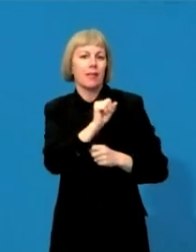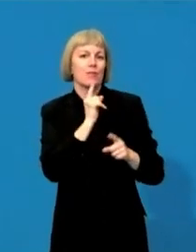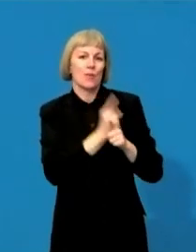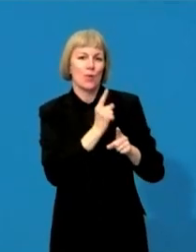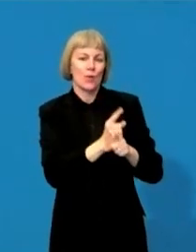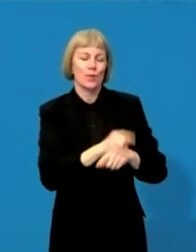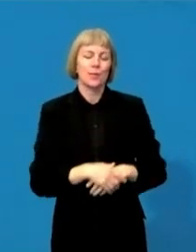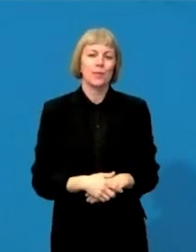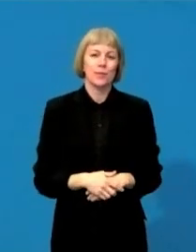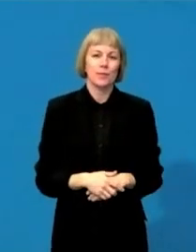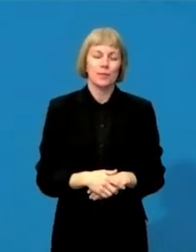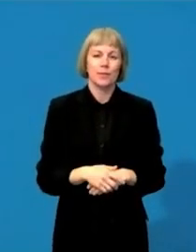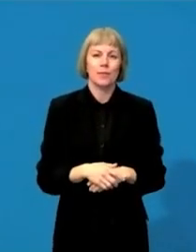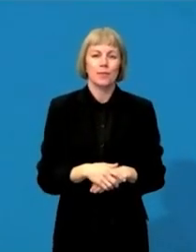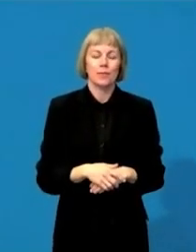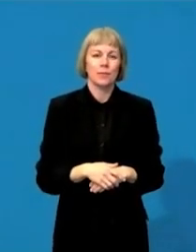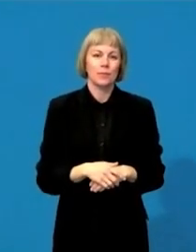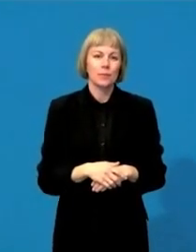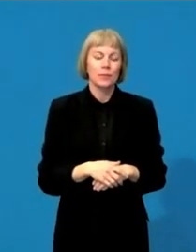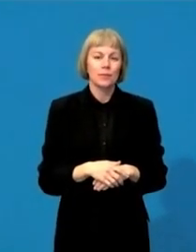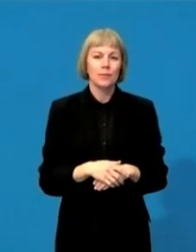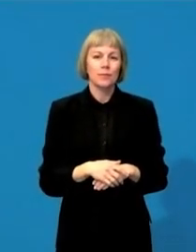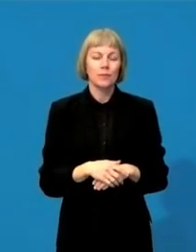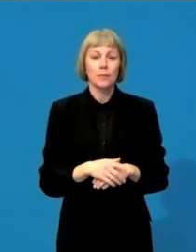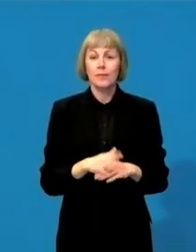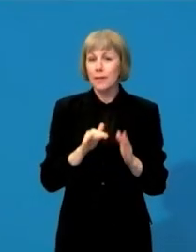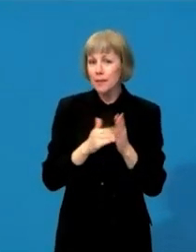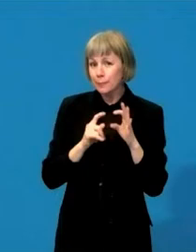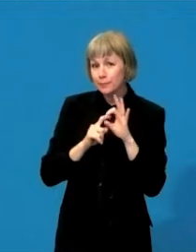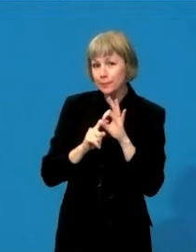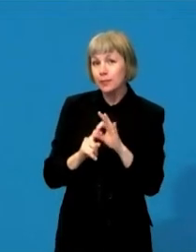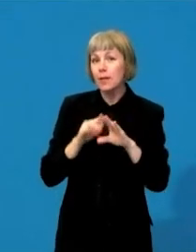Jazsikah, I want to ask you some questions about services.